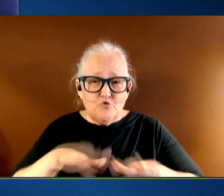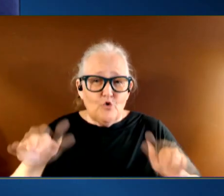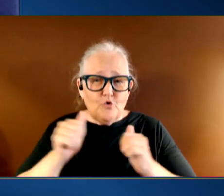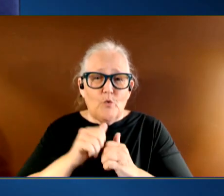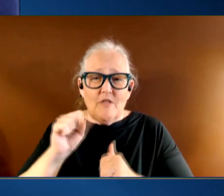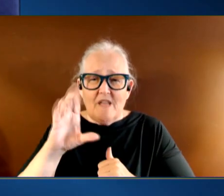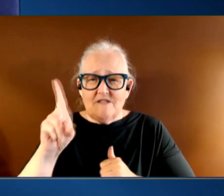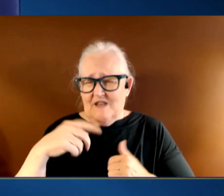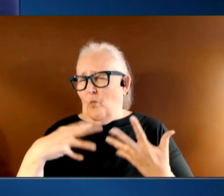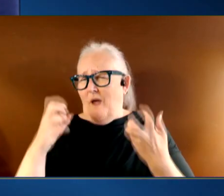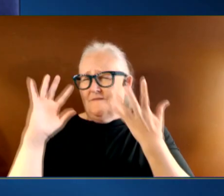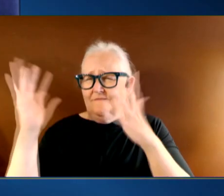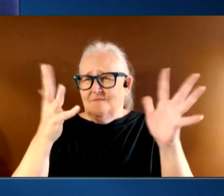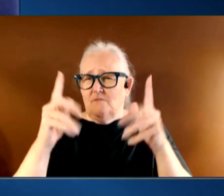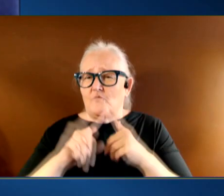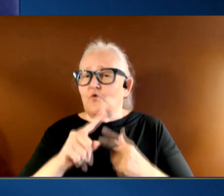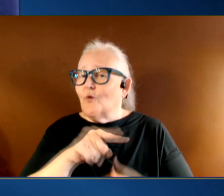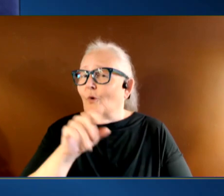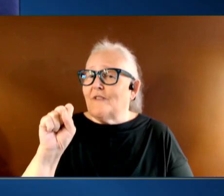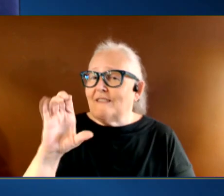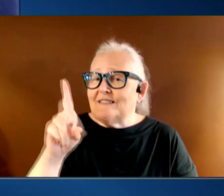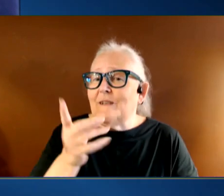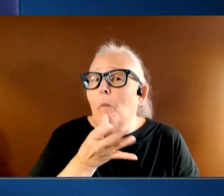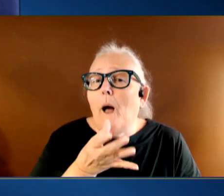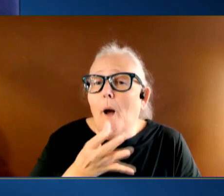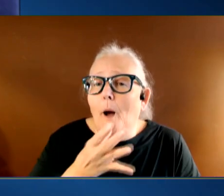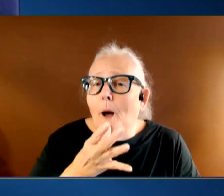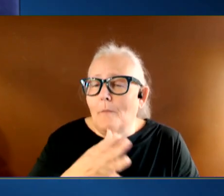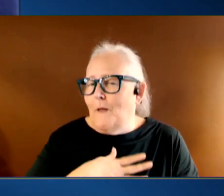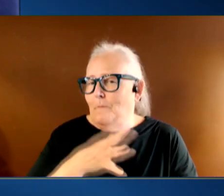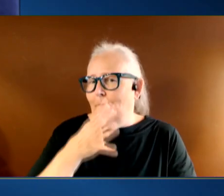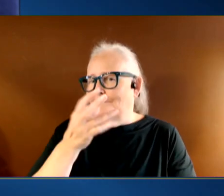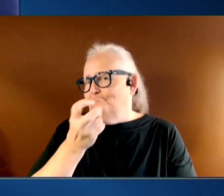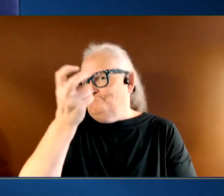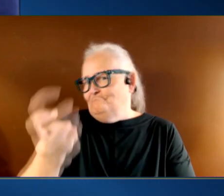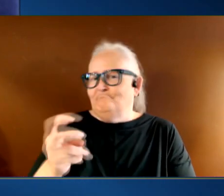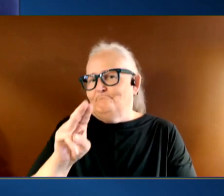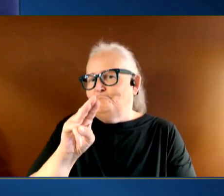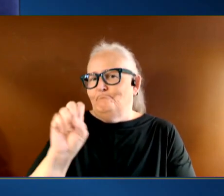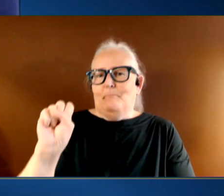cell moms. Specifically, there's Tristan's mom right back there. Hi, Ms. Debbie.